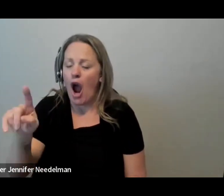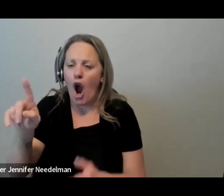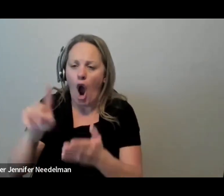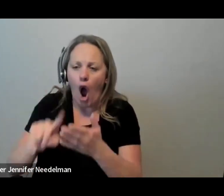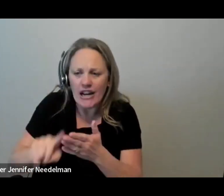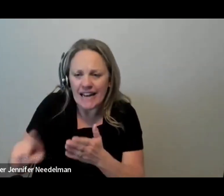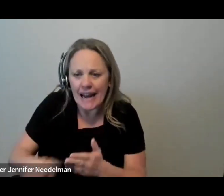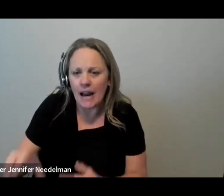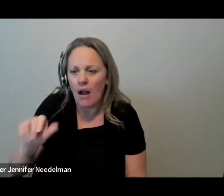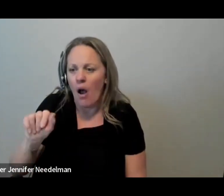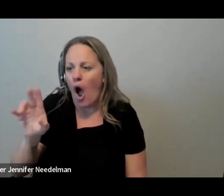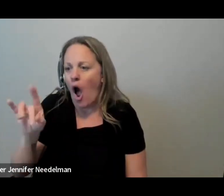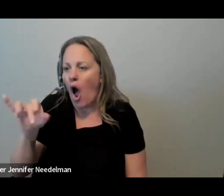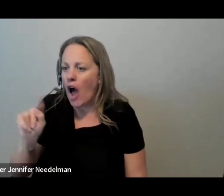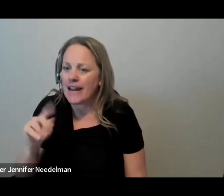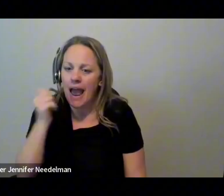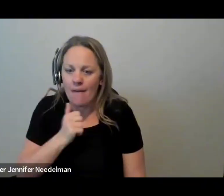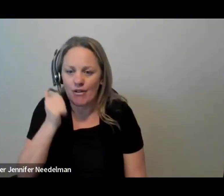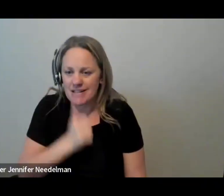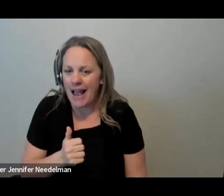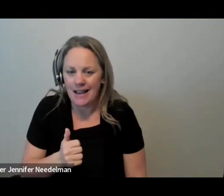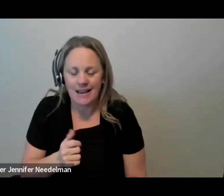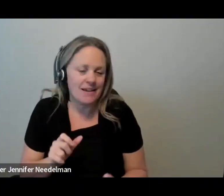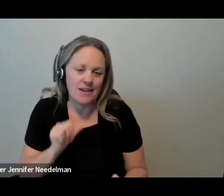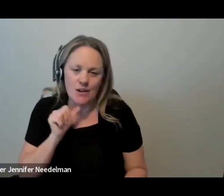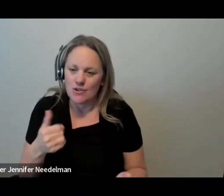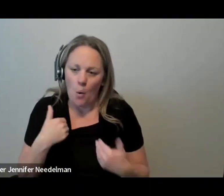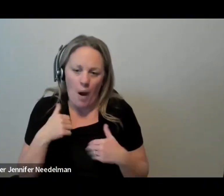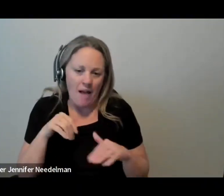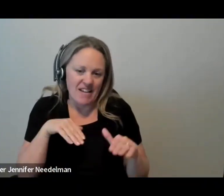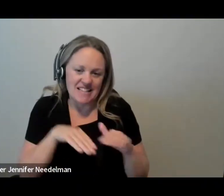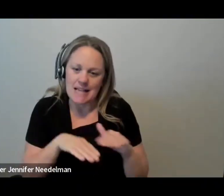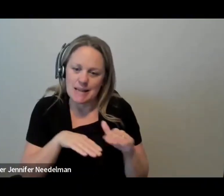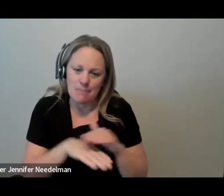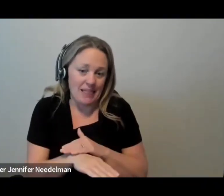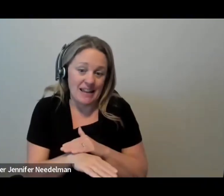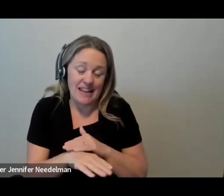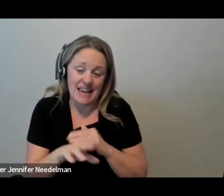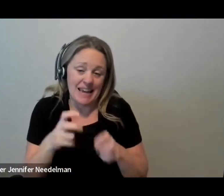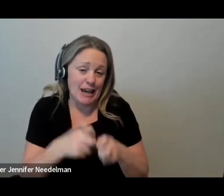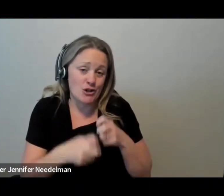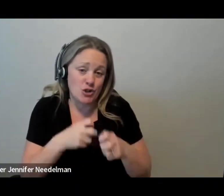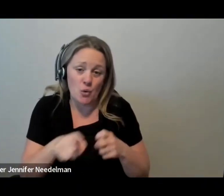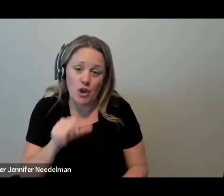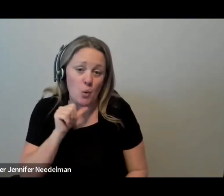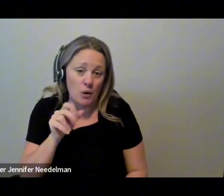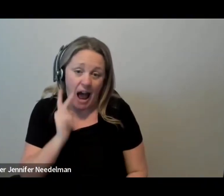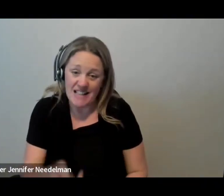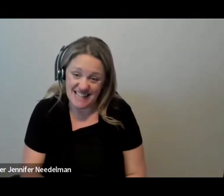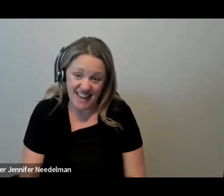and day out, there would not be an accessibility issue that you have not come across. So that's for anyone interested in the